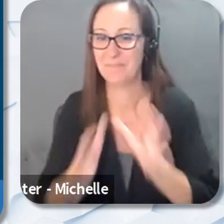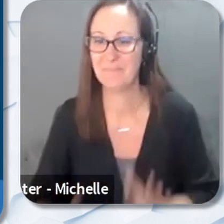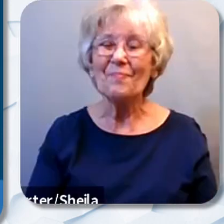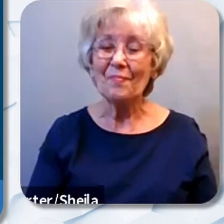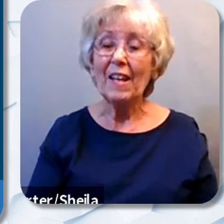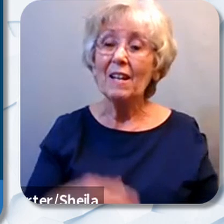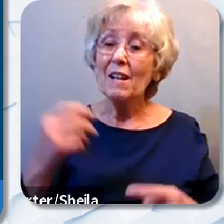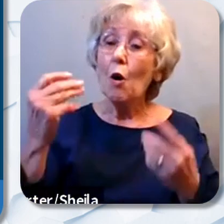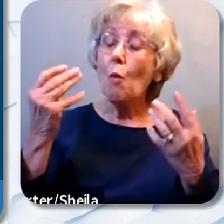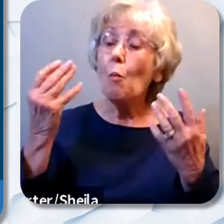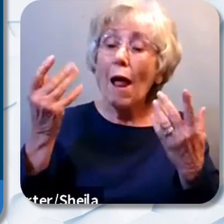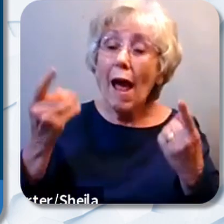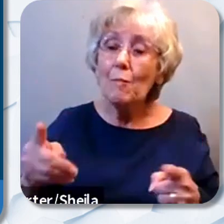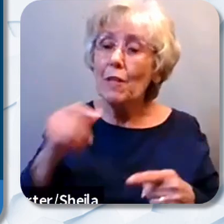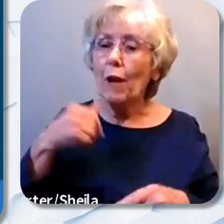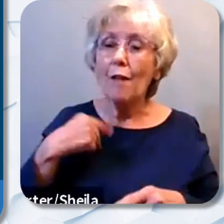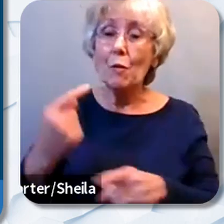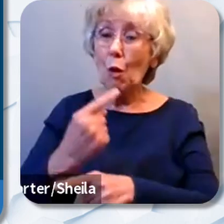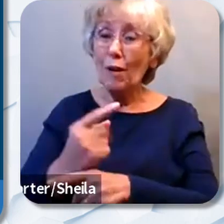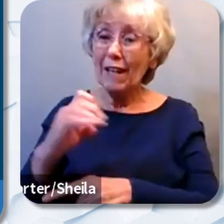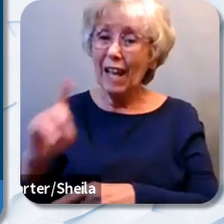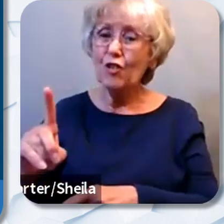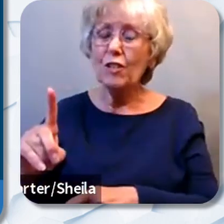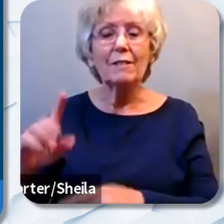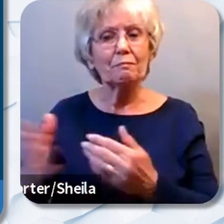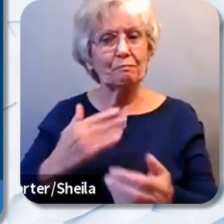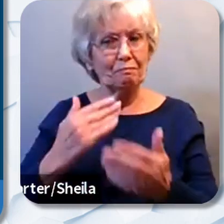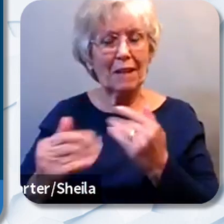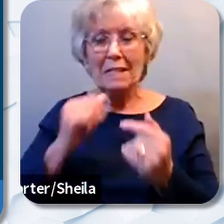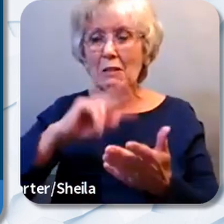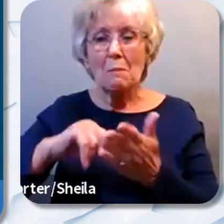don't have the proper education doesn't mean that they aren't the best person for the position so.